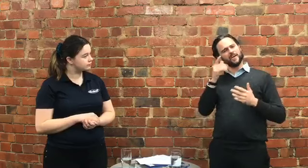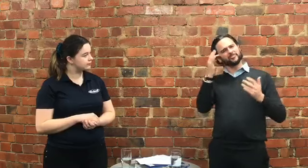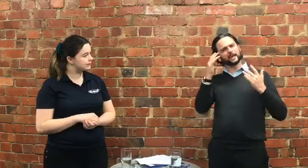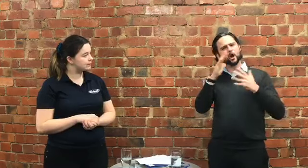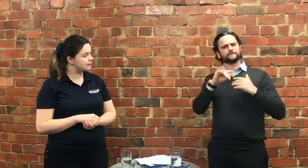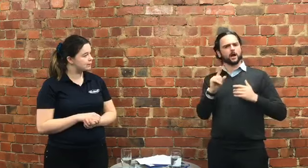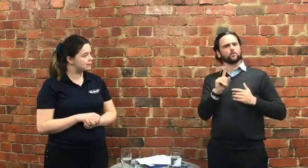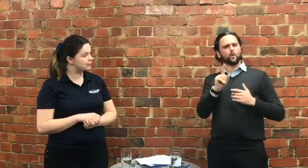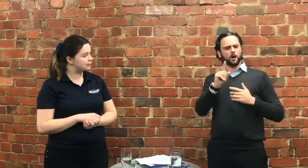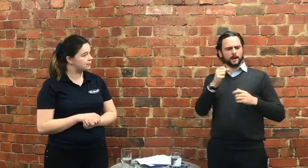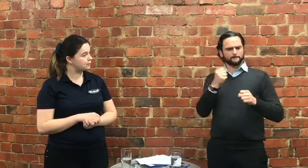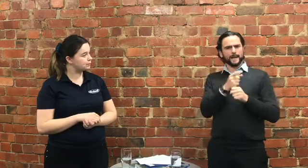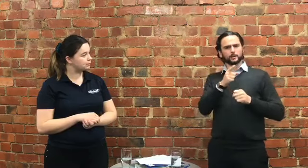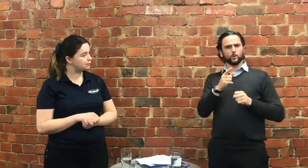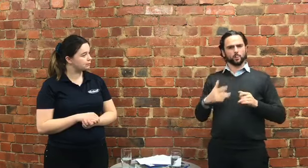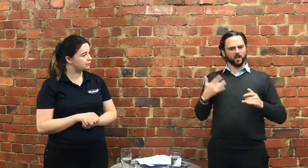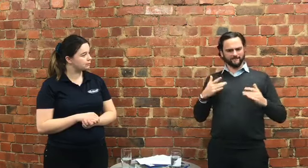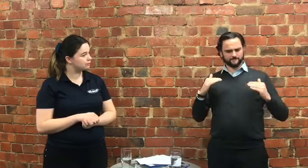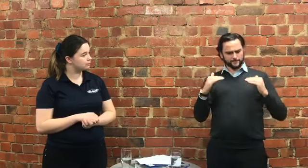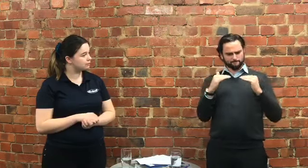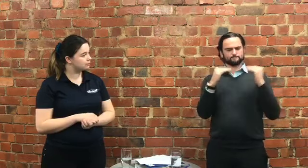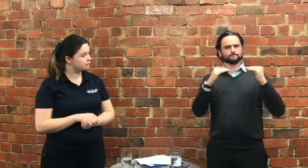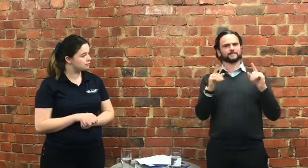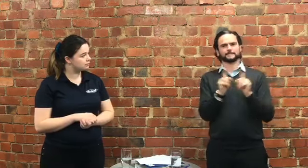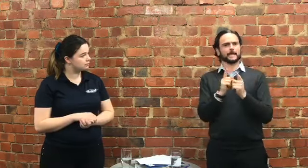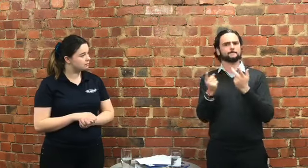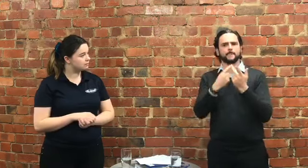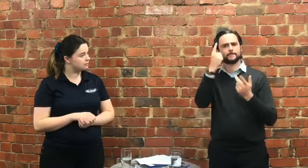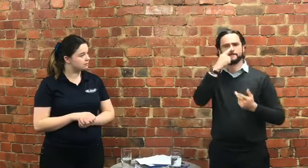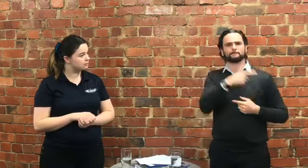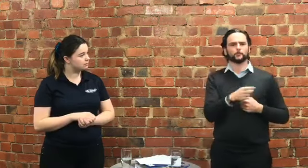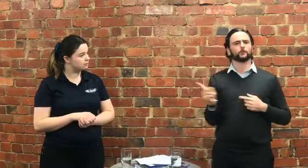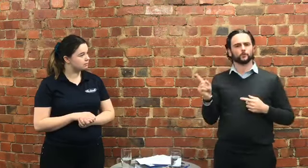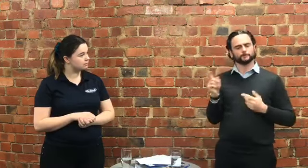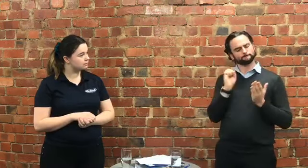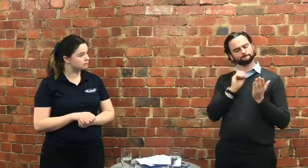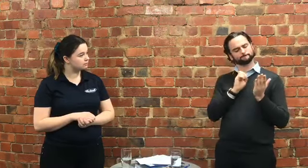or you're not getting access the way other people are, jot those down.